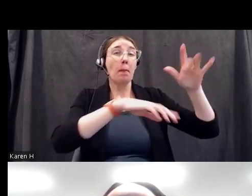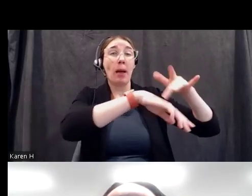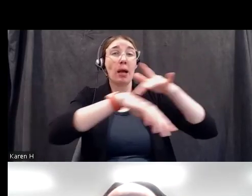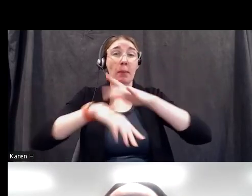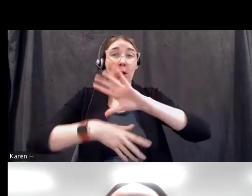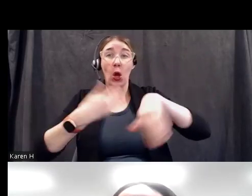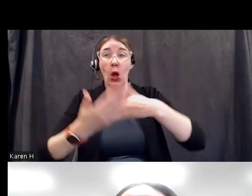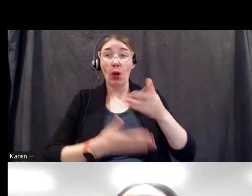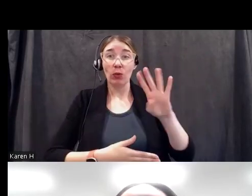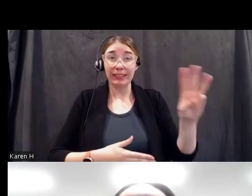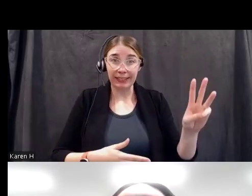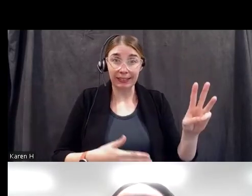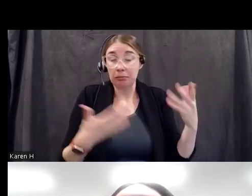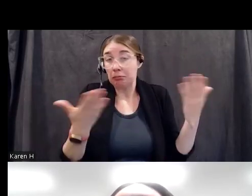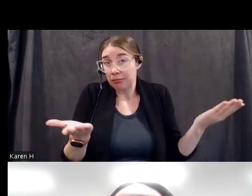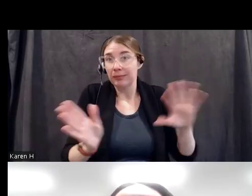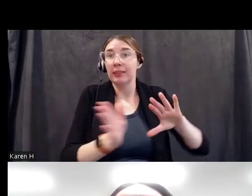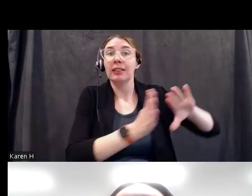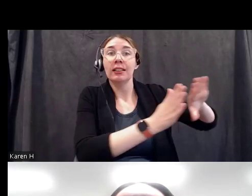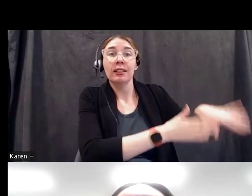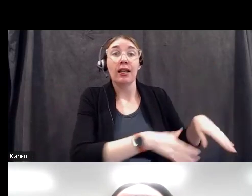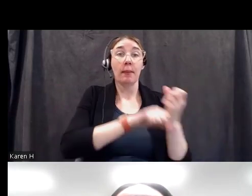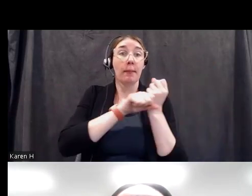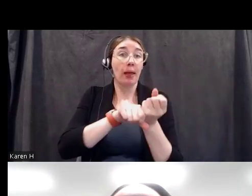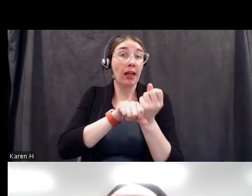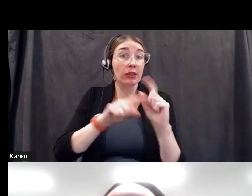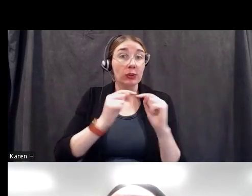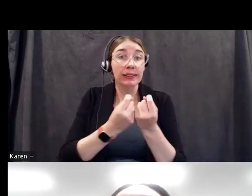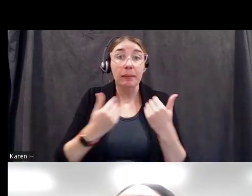we have a lot of minor league baseball teams, you know, we have this one team called the Yankees,